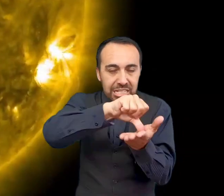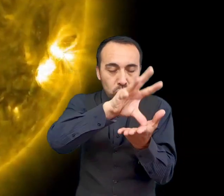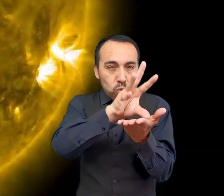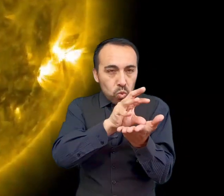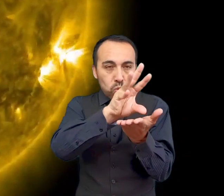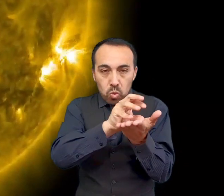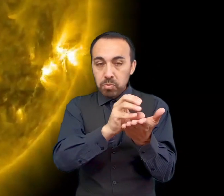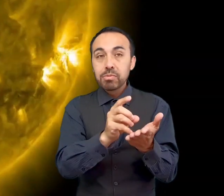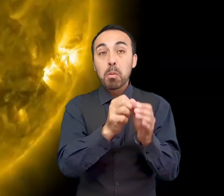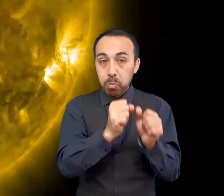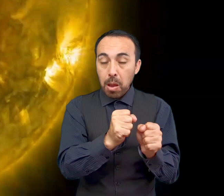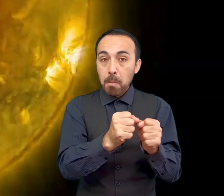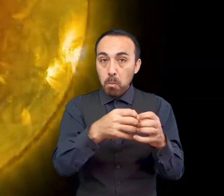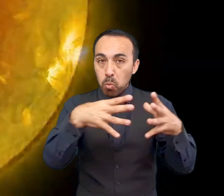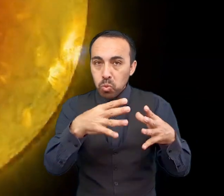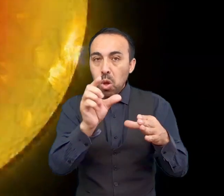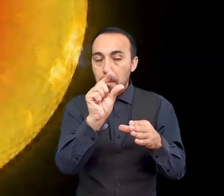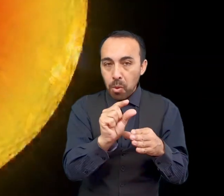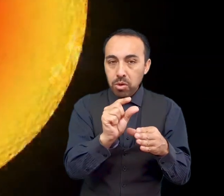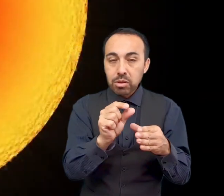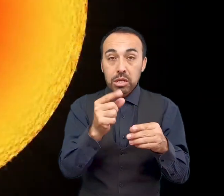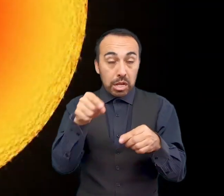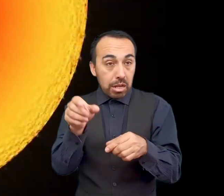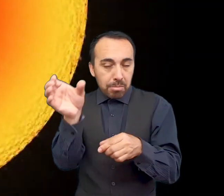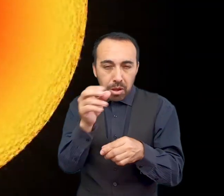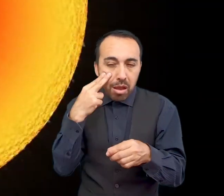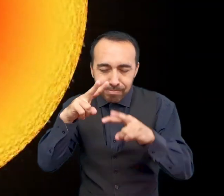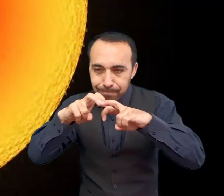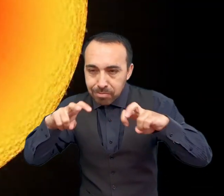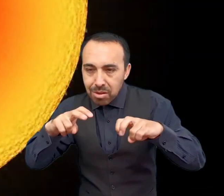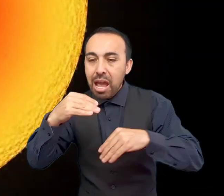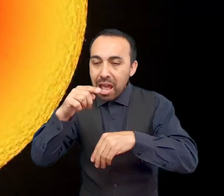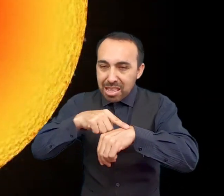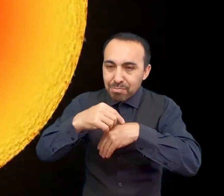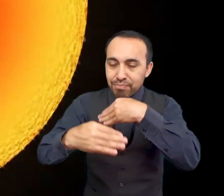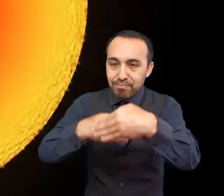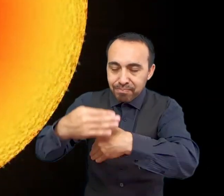But, let's go back to the main sequence stars, to the final stages of their evolution.